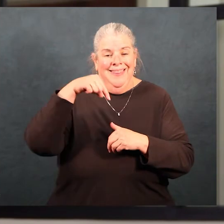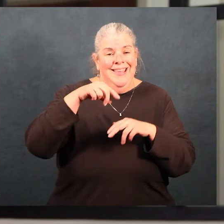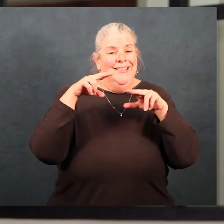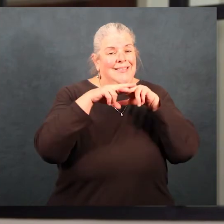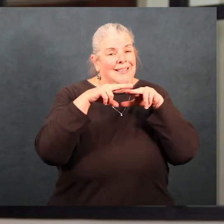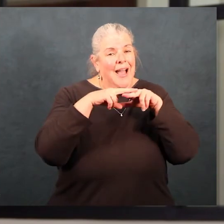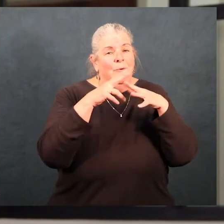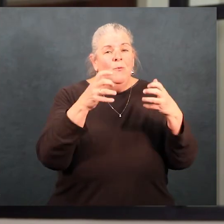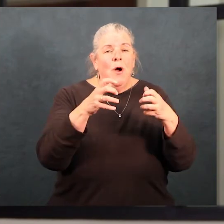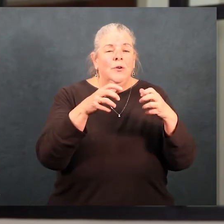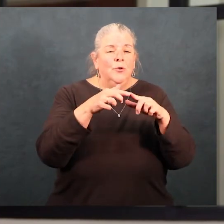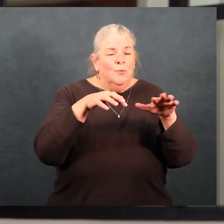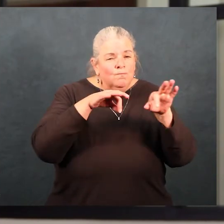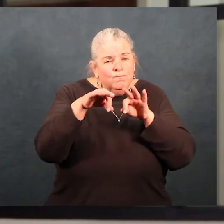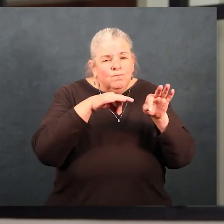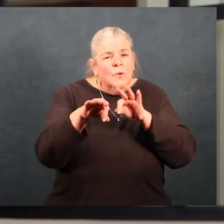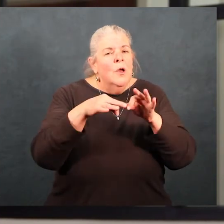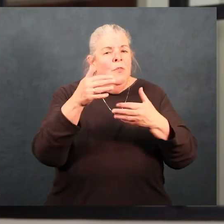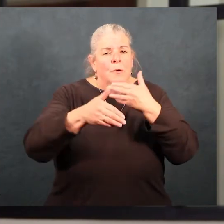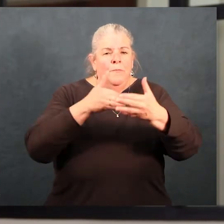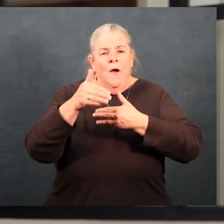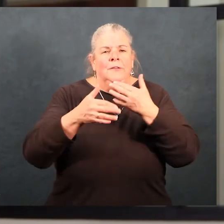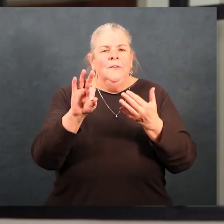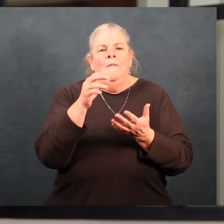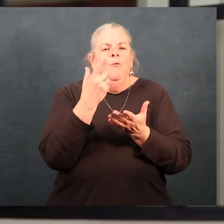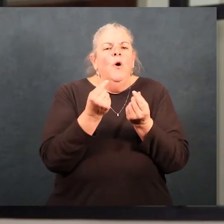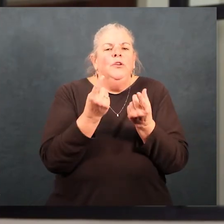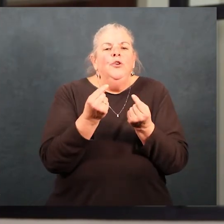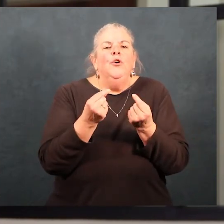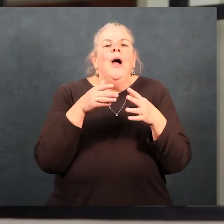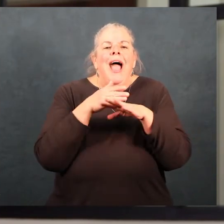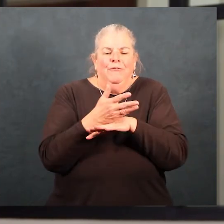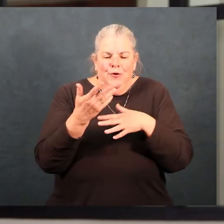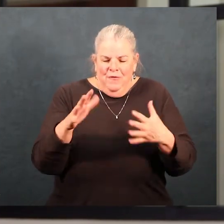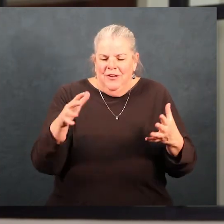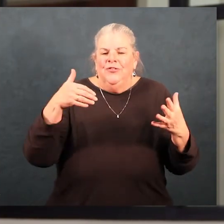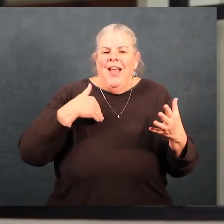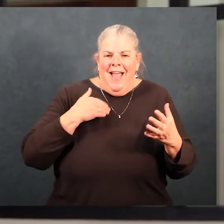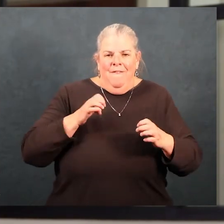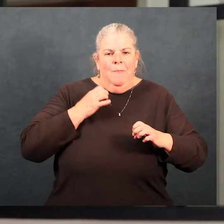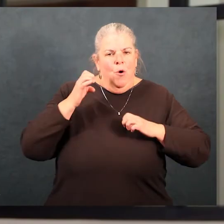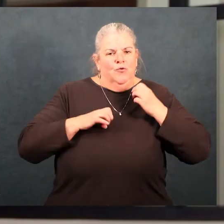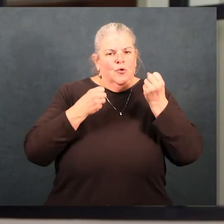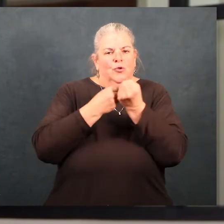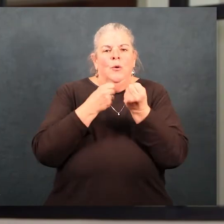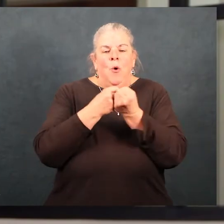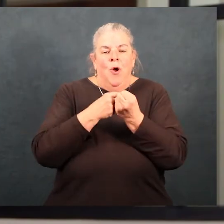walk you through the process of what to do once you have your emotional support animal letter.